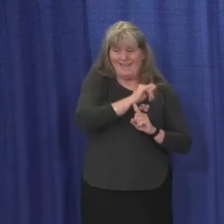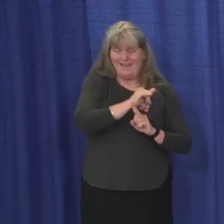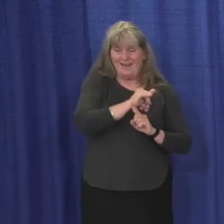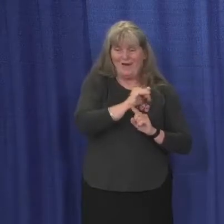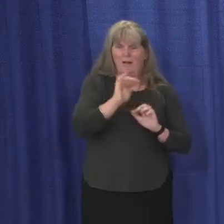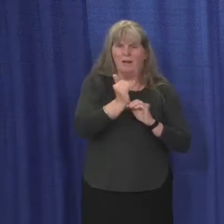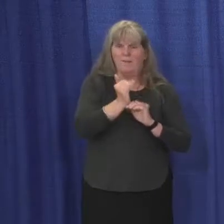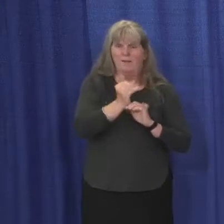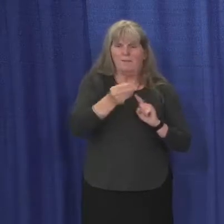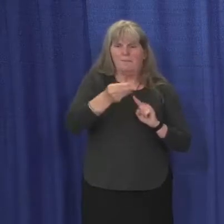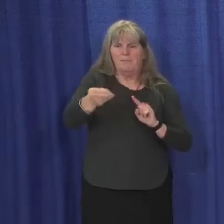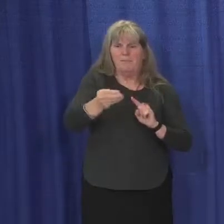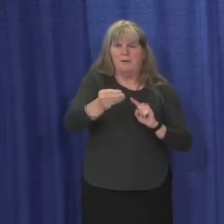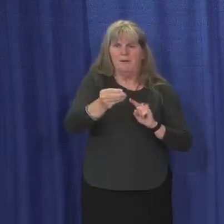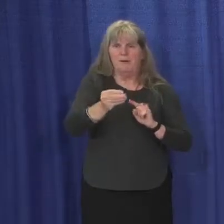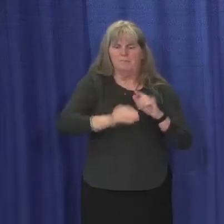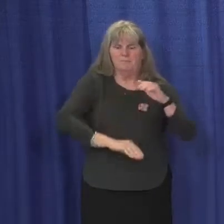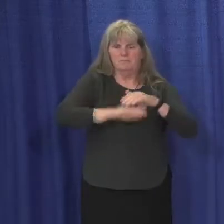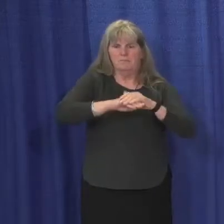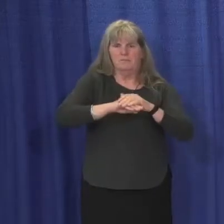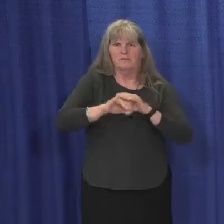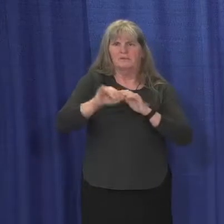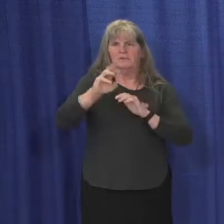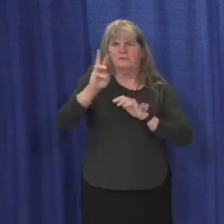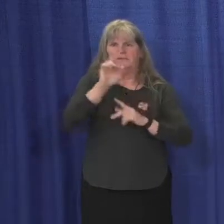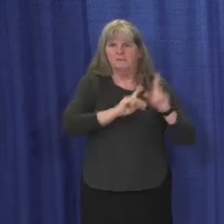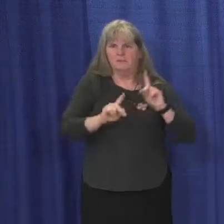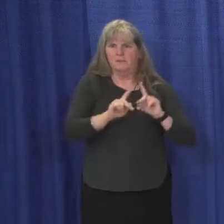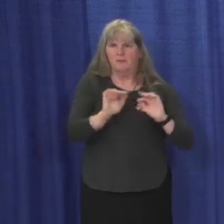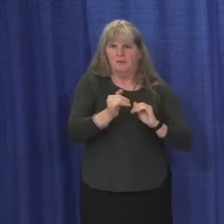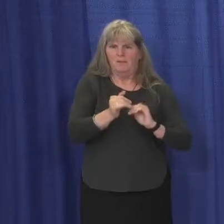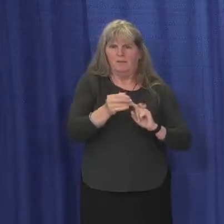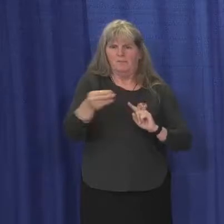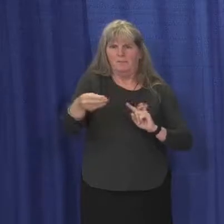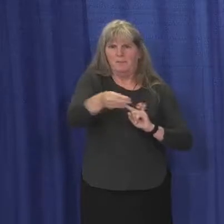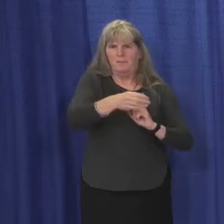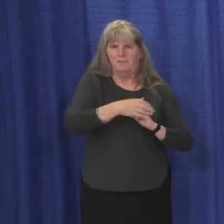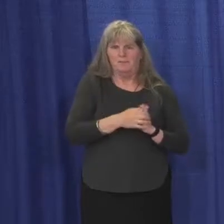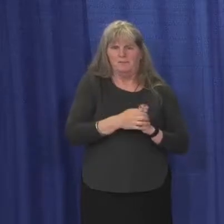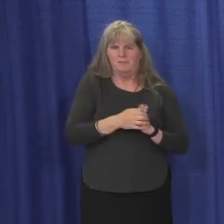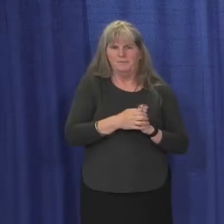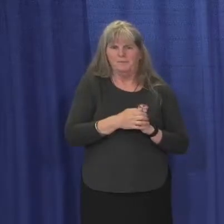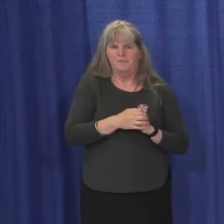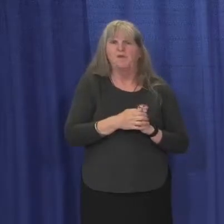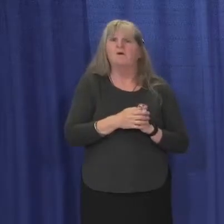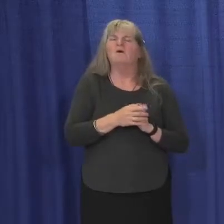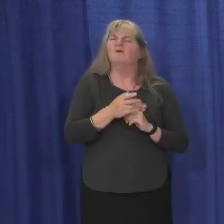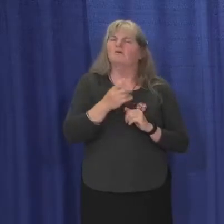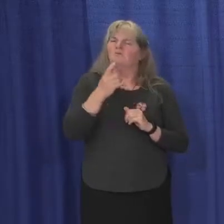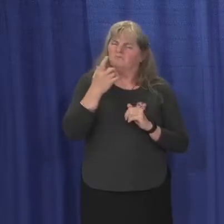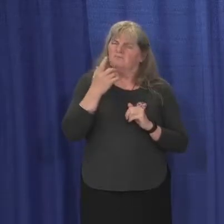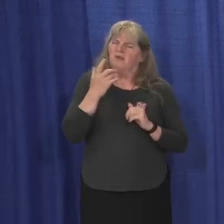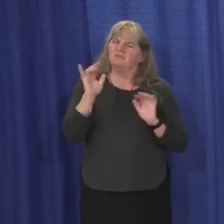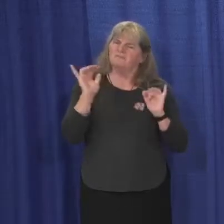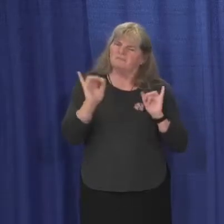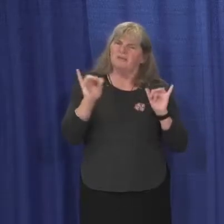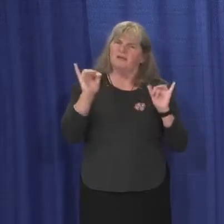be spread by gathering sizes. I think we have the right level of measures in place as long as